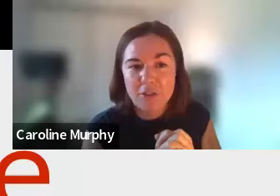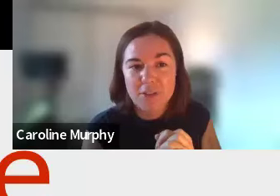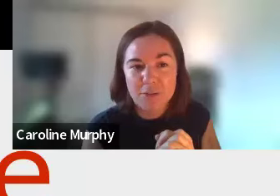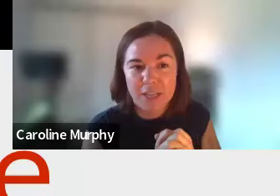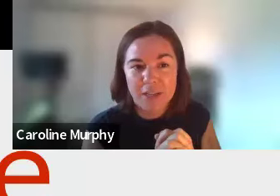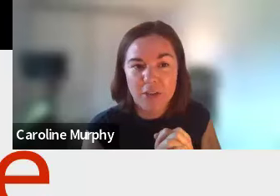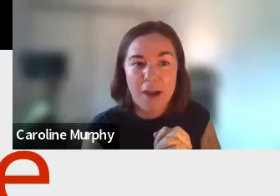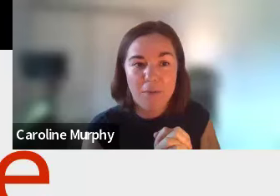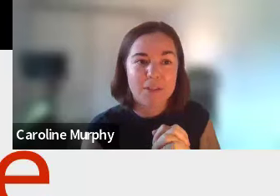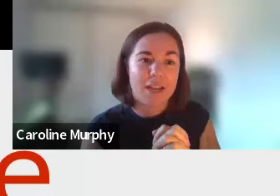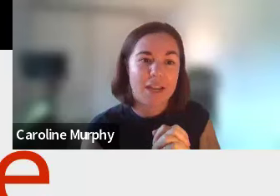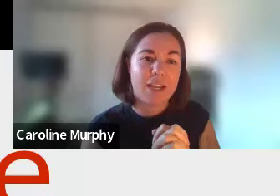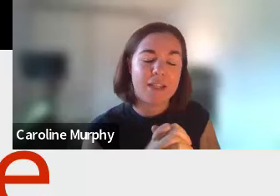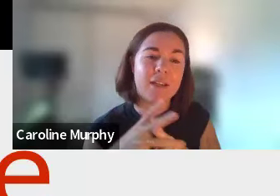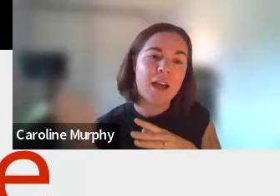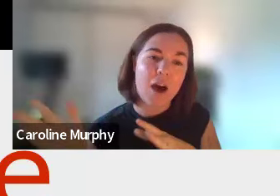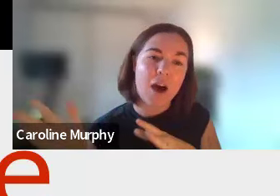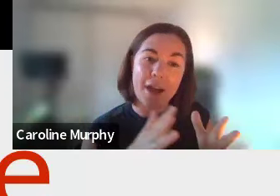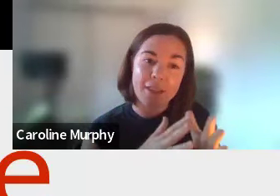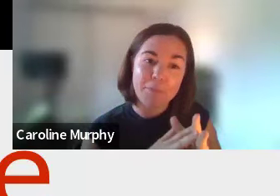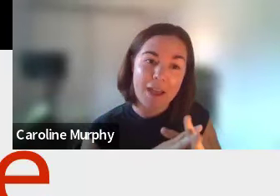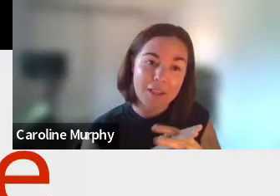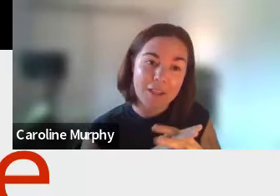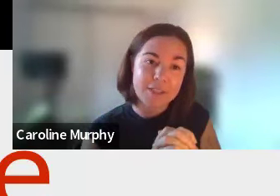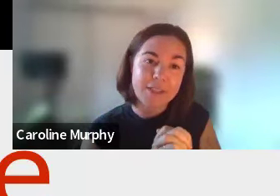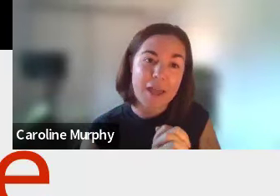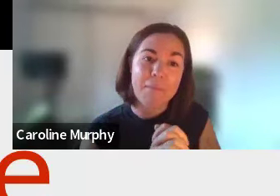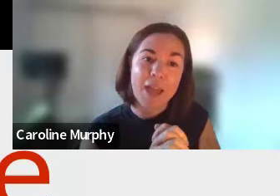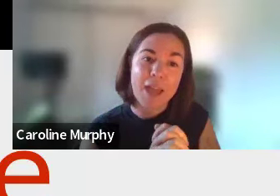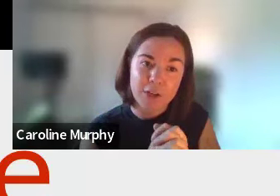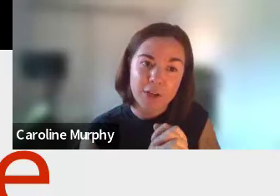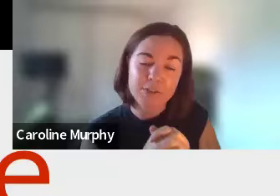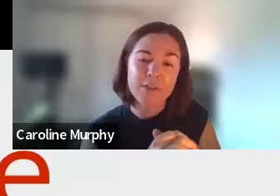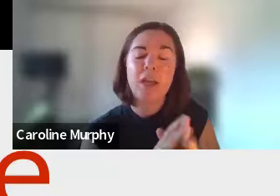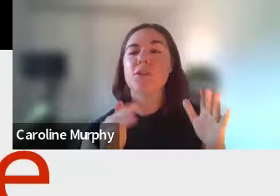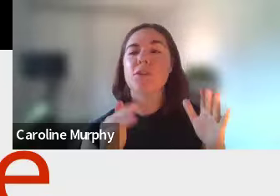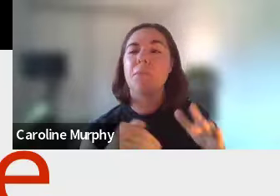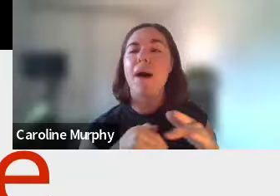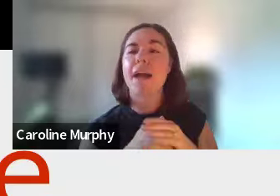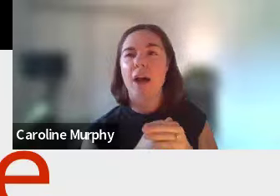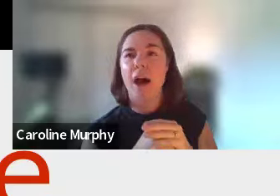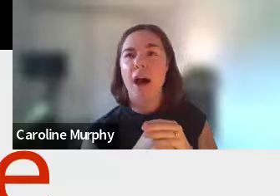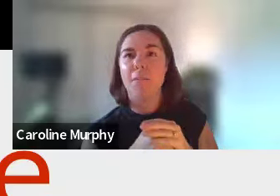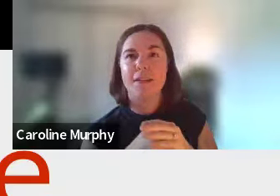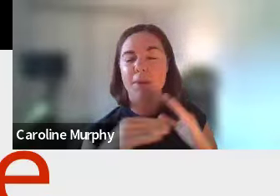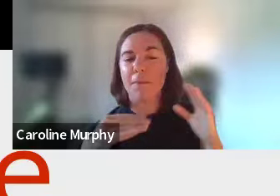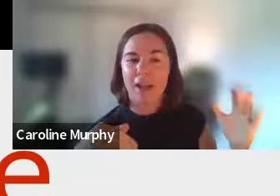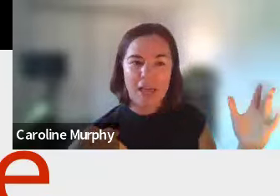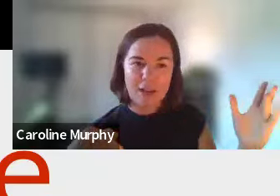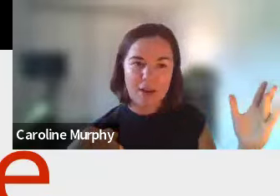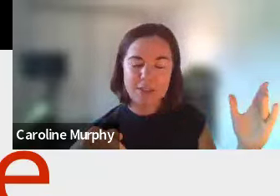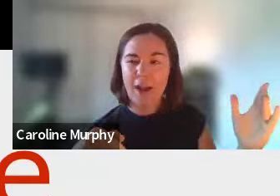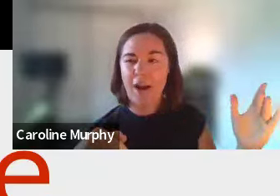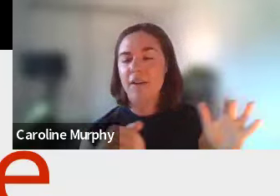association that represented wildlife biologist and managers. My job, I spent about 8 years there.